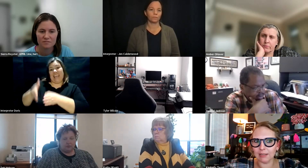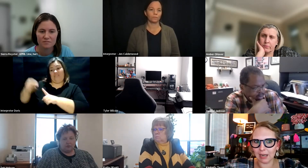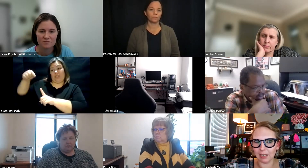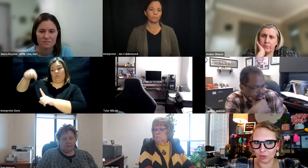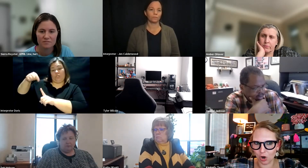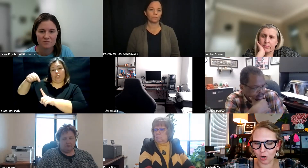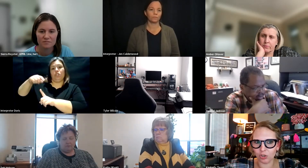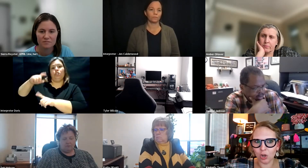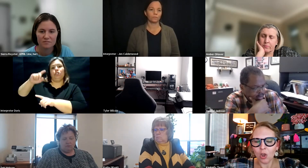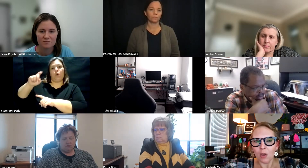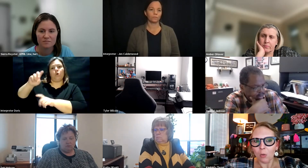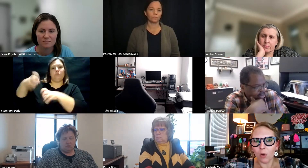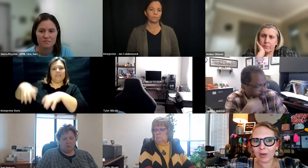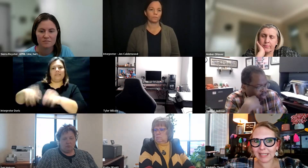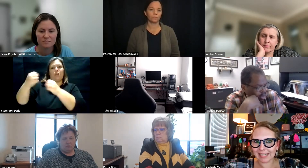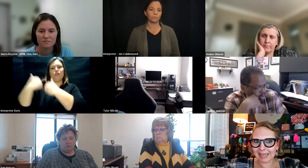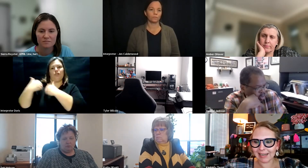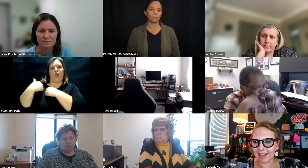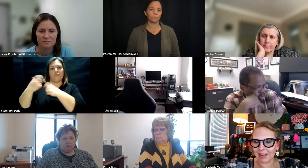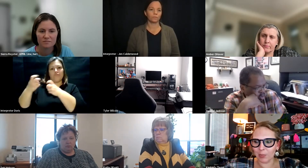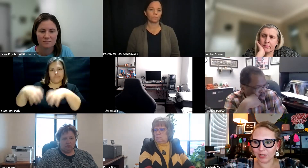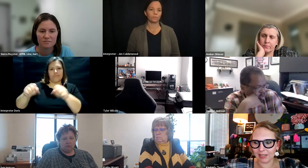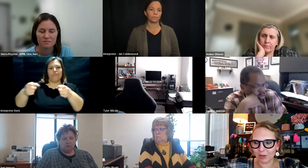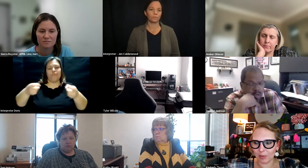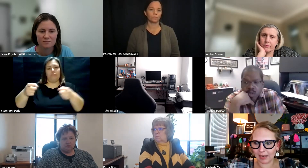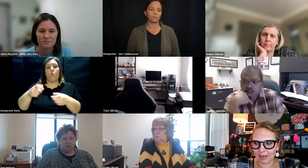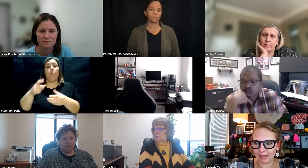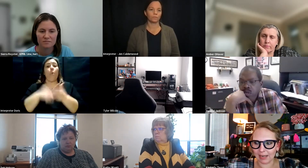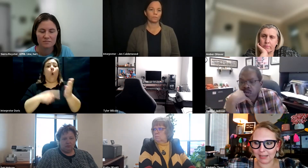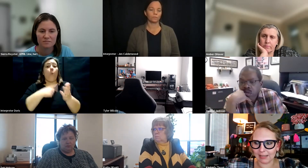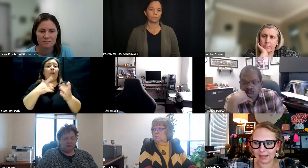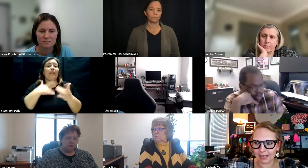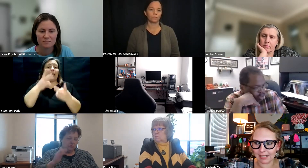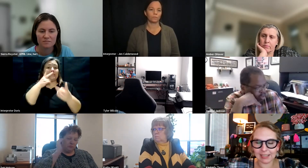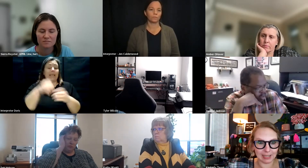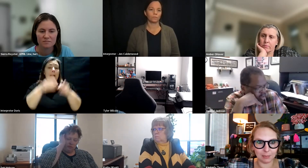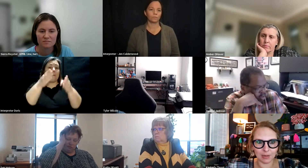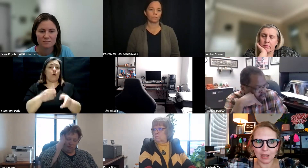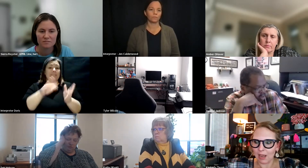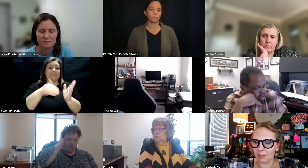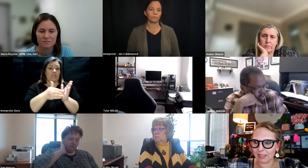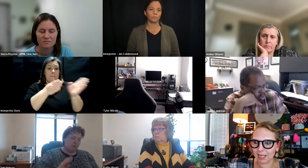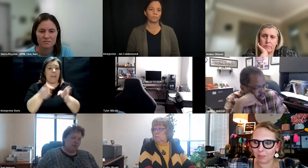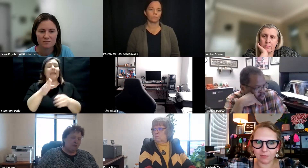Person centered when you come to a table and the and the person who you're working with is there with you and there are folks around, different providers that providing input. But individual is posed to be taking charge.